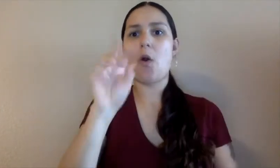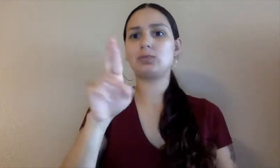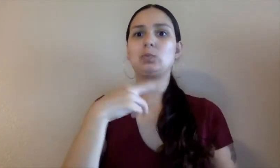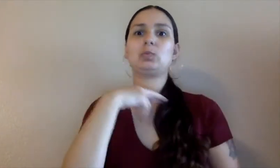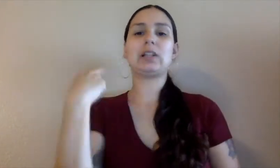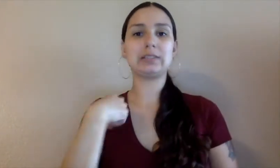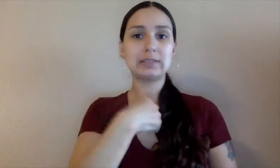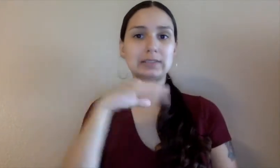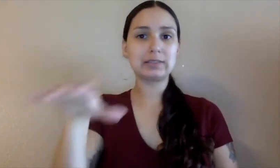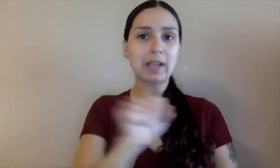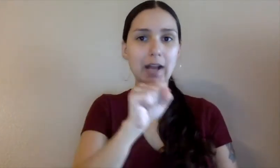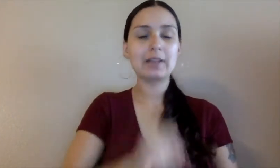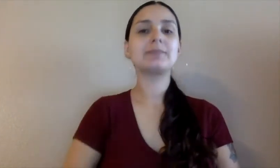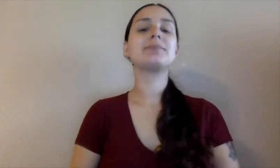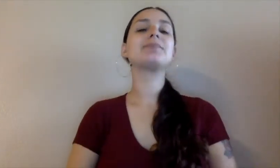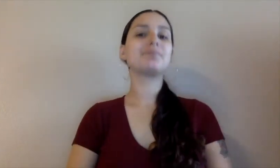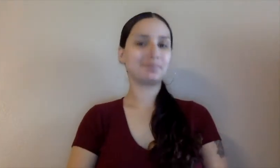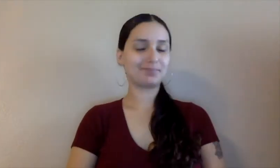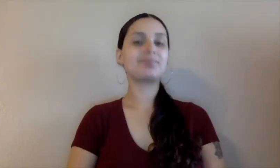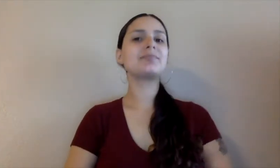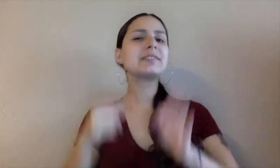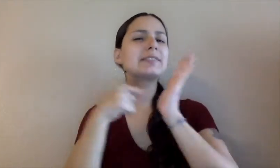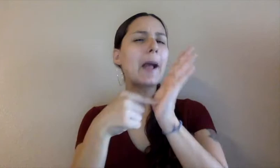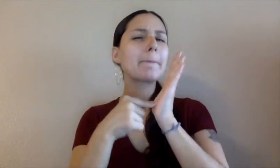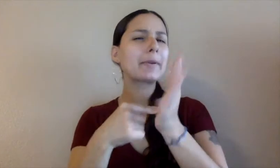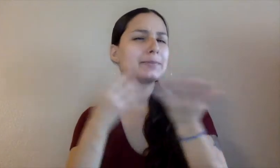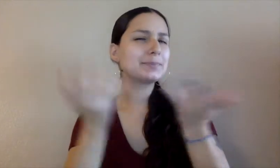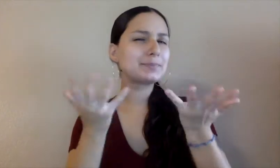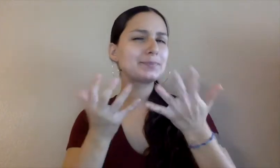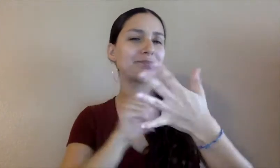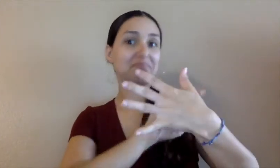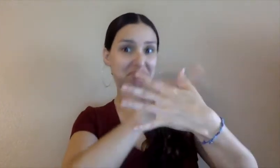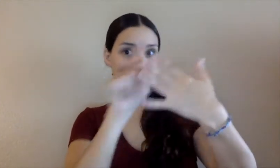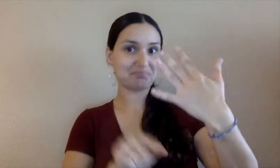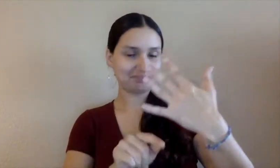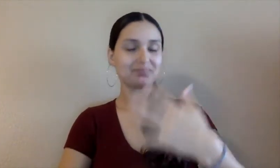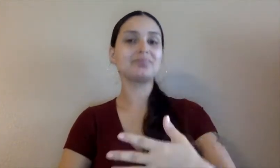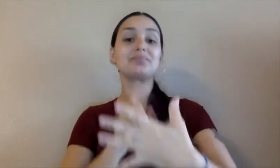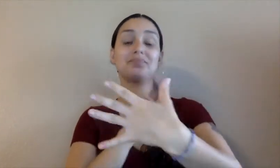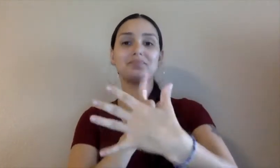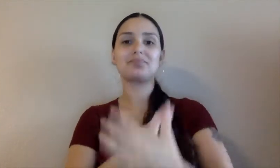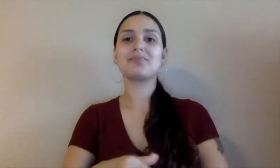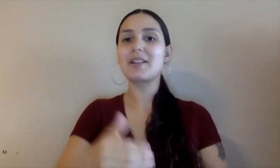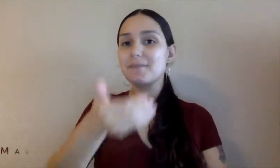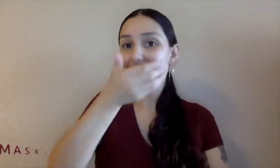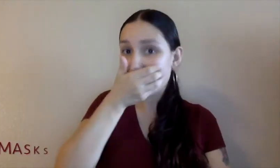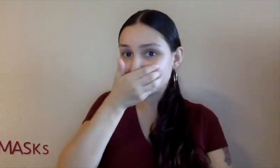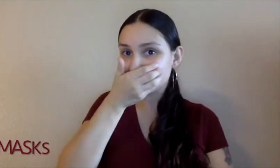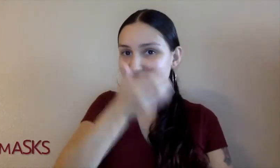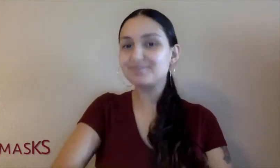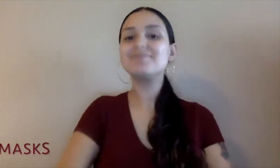or risks we take. For example: Masks.